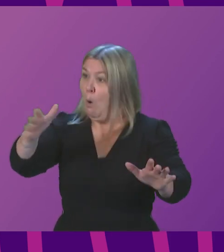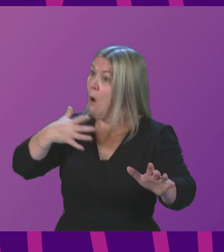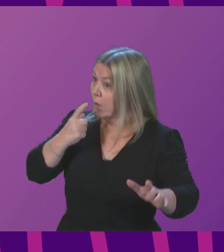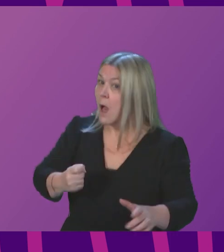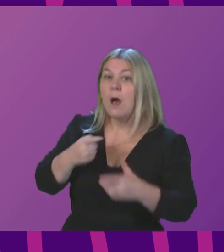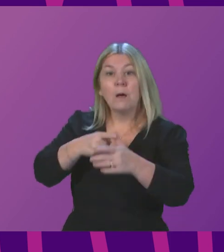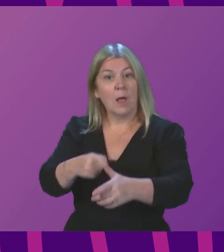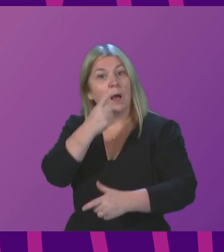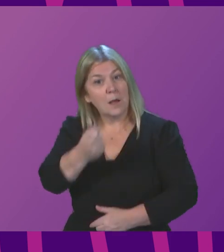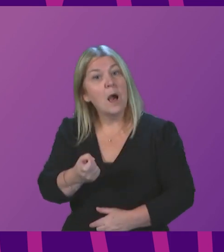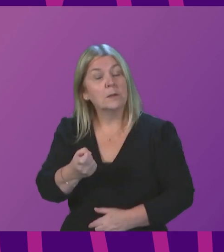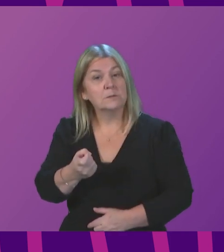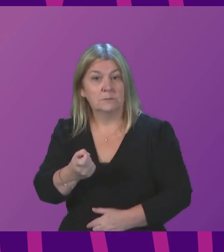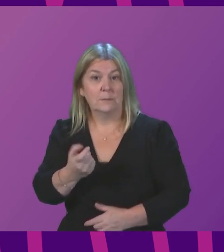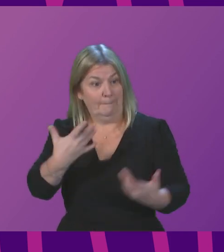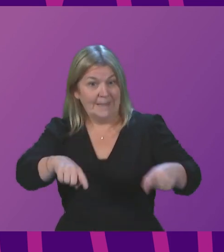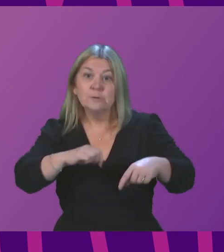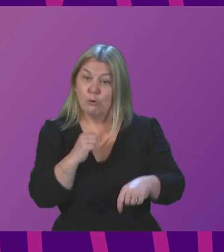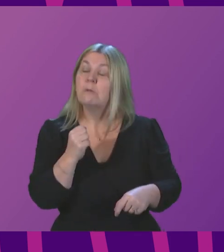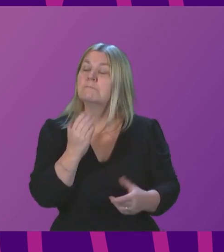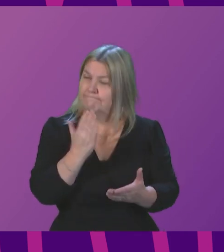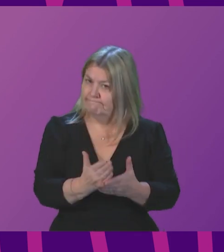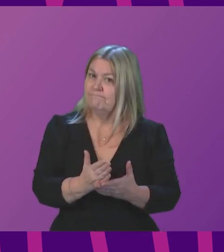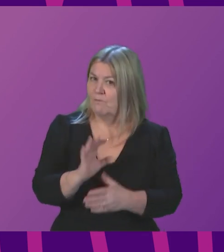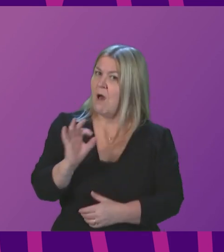devolved benefits. We have repeatedly called on the UK Government to take a more strategic